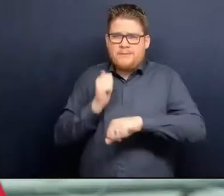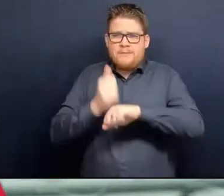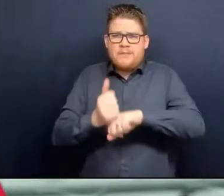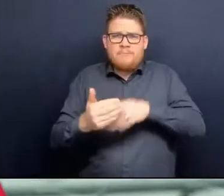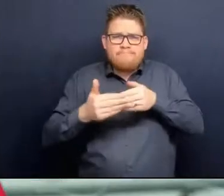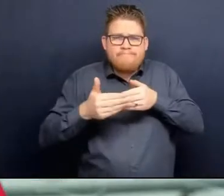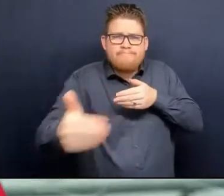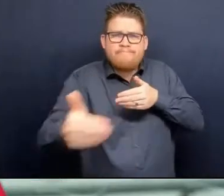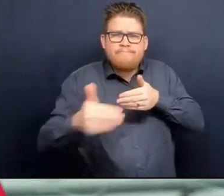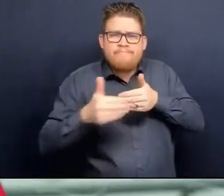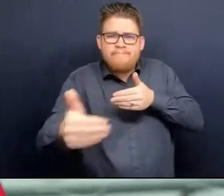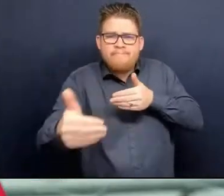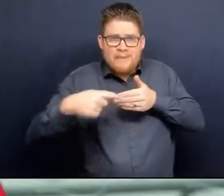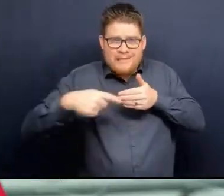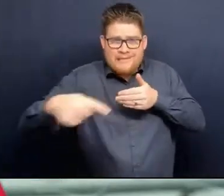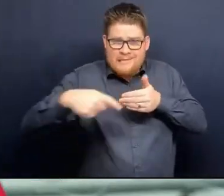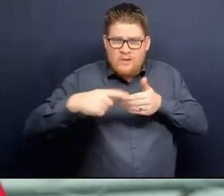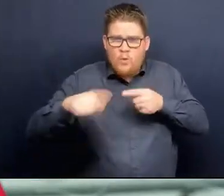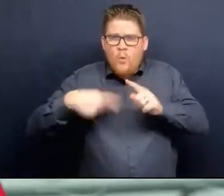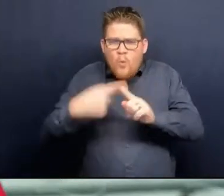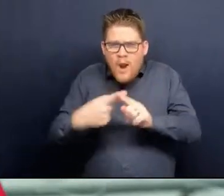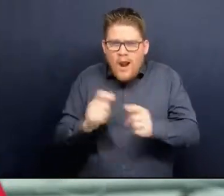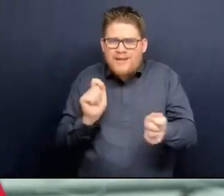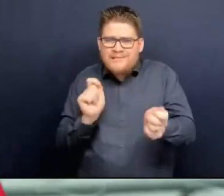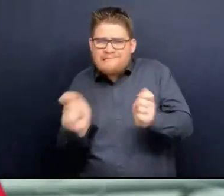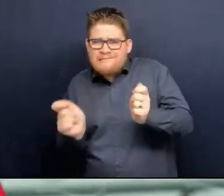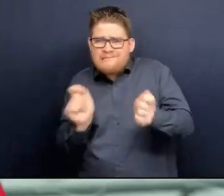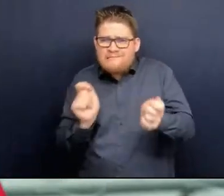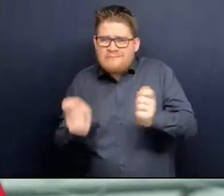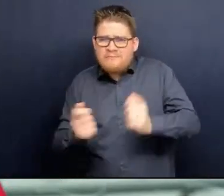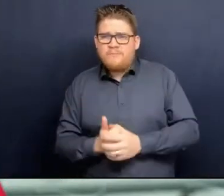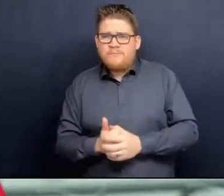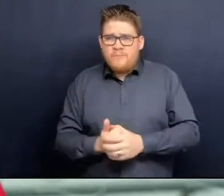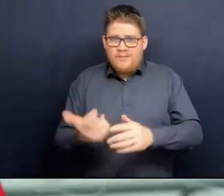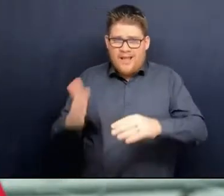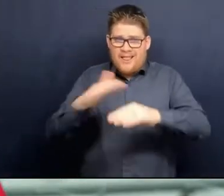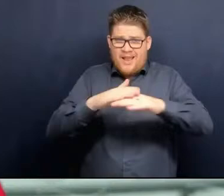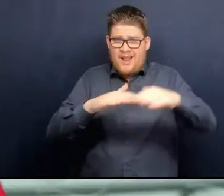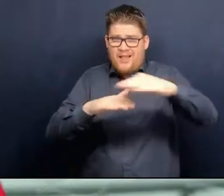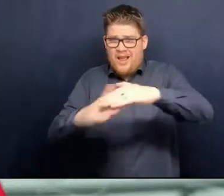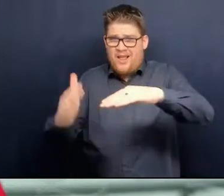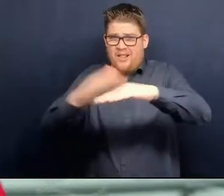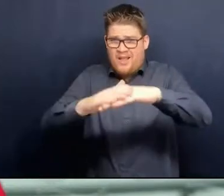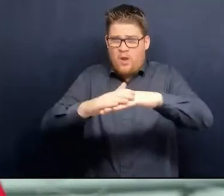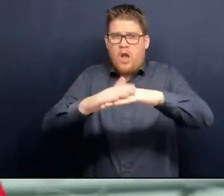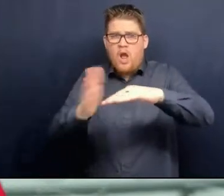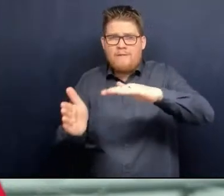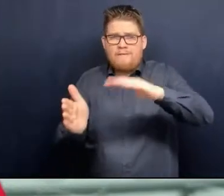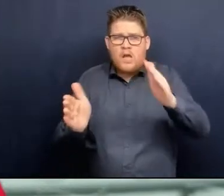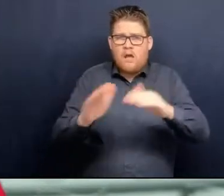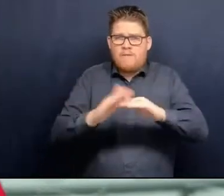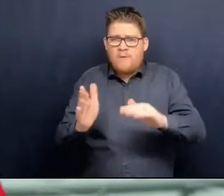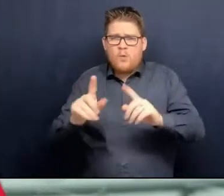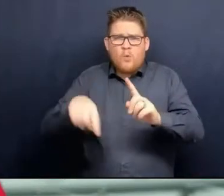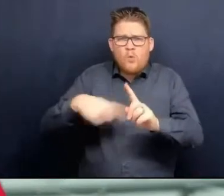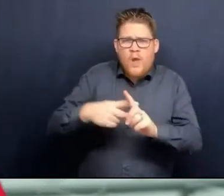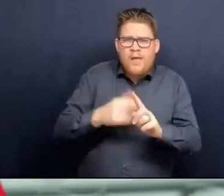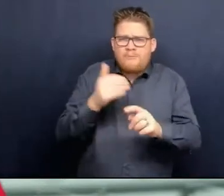had. And the layers of protection in place in the settings where they're most at